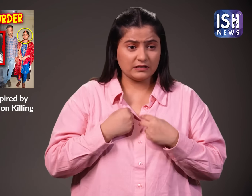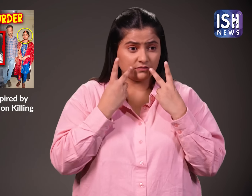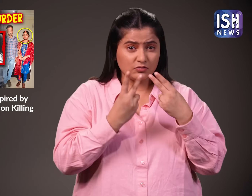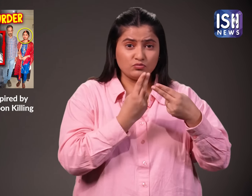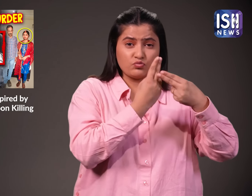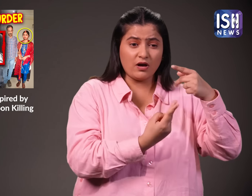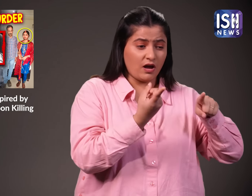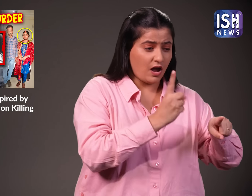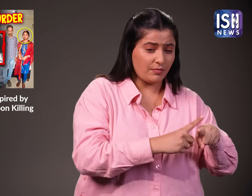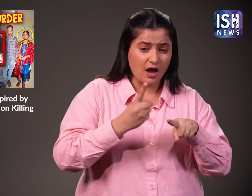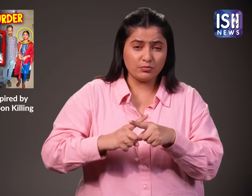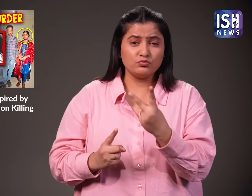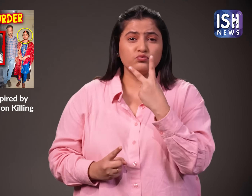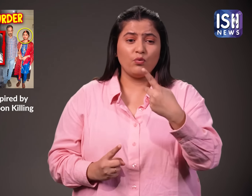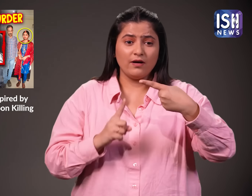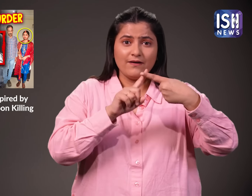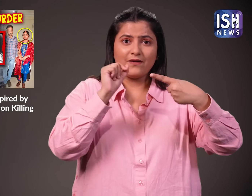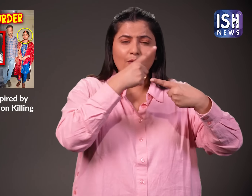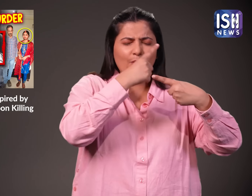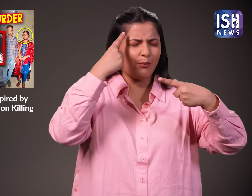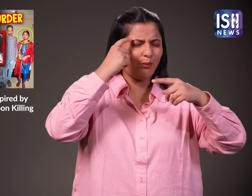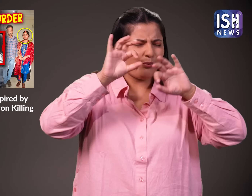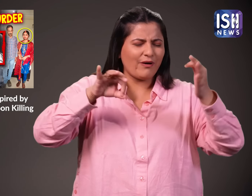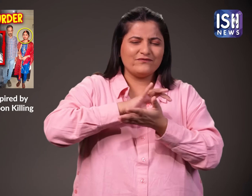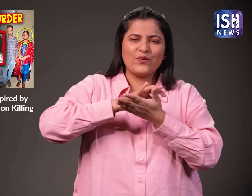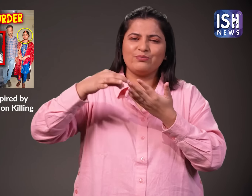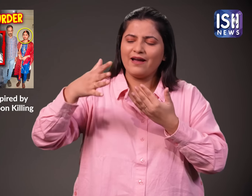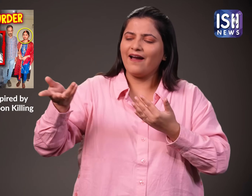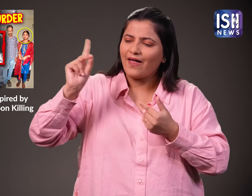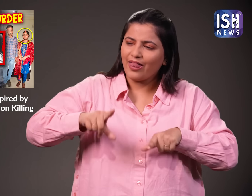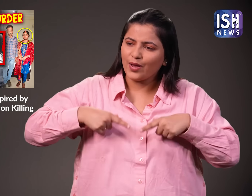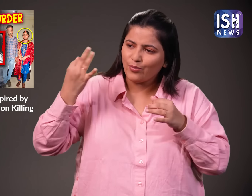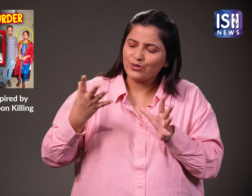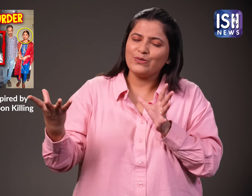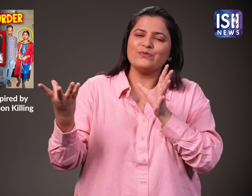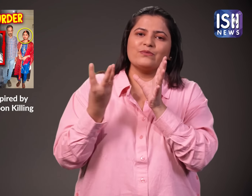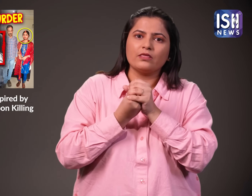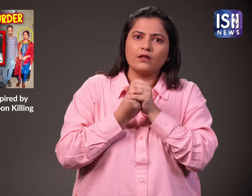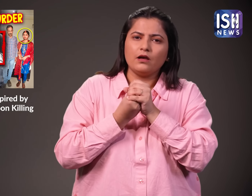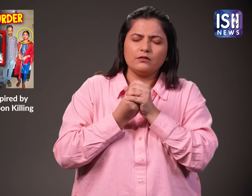These two incidents—one where a man forgave his wife and married her to start anew,